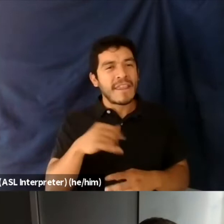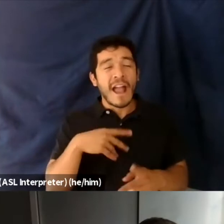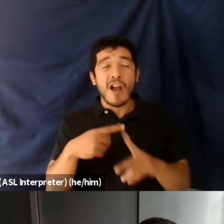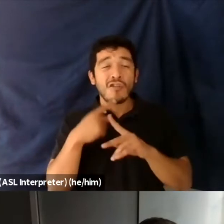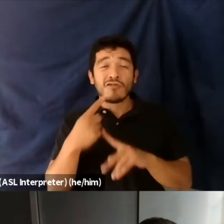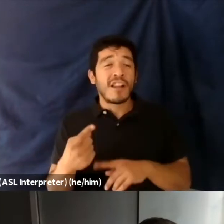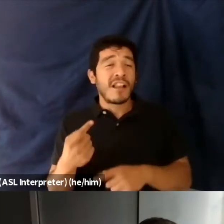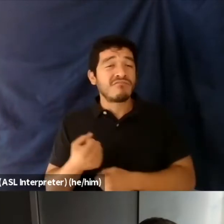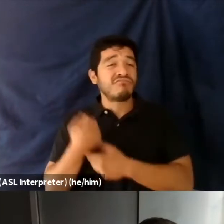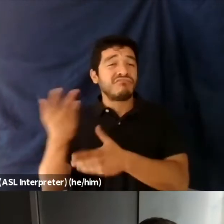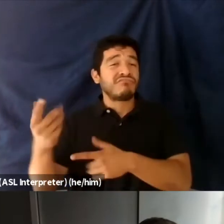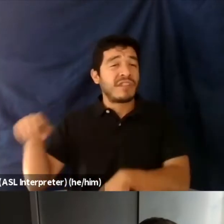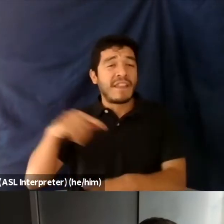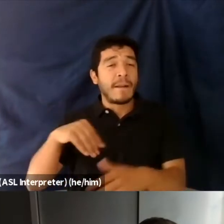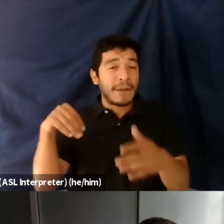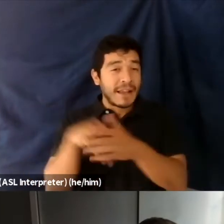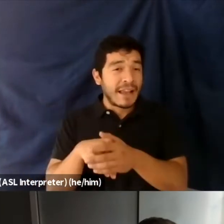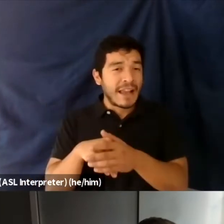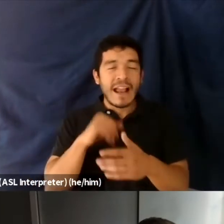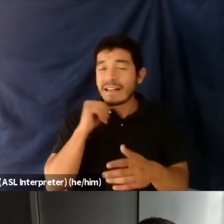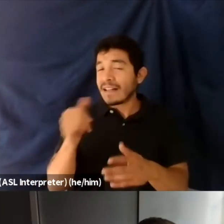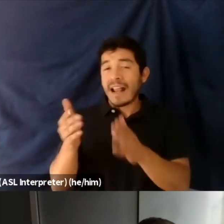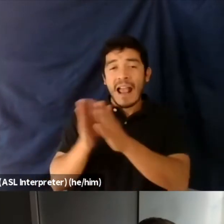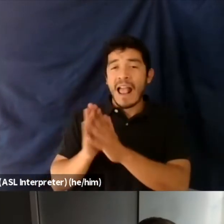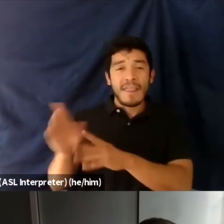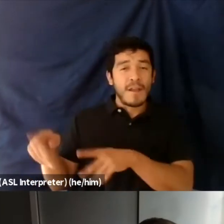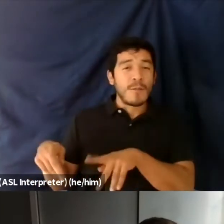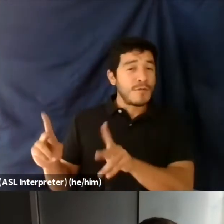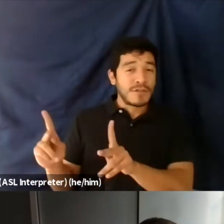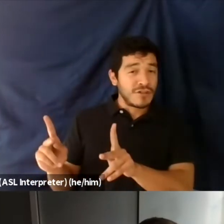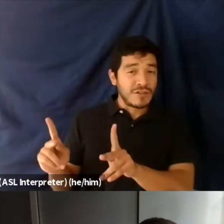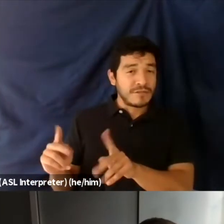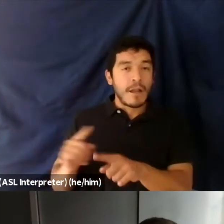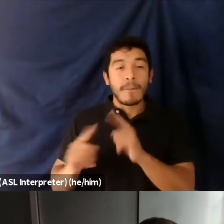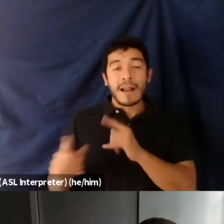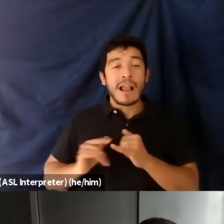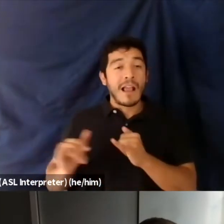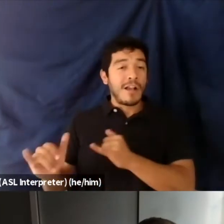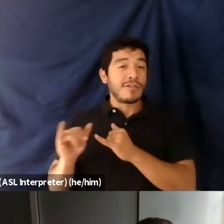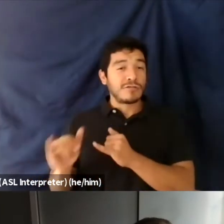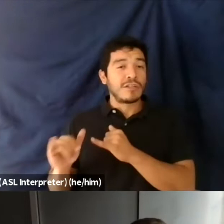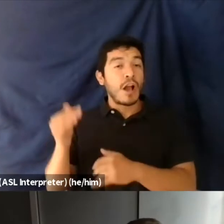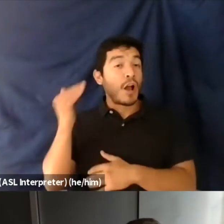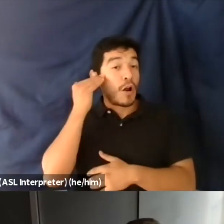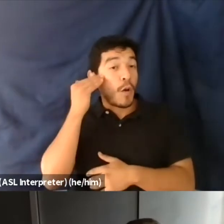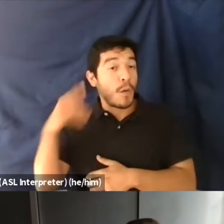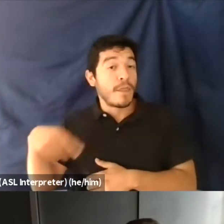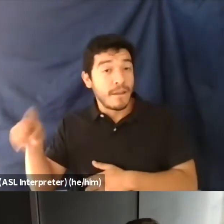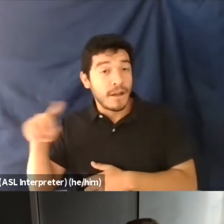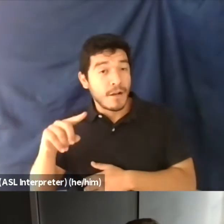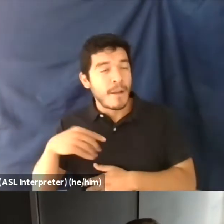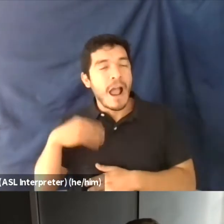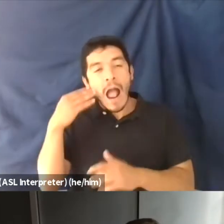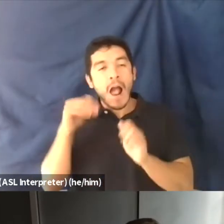and didn't ask if didn't really ask their permission. But I also know them and, I know how to ask them.